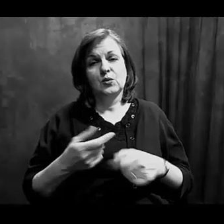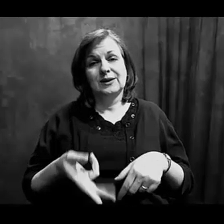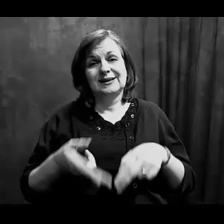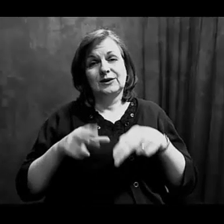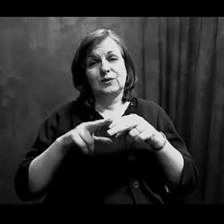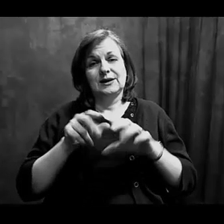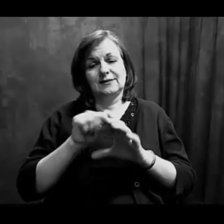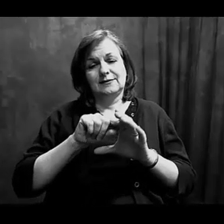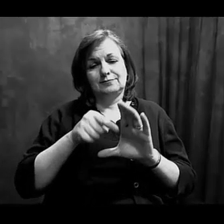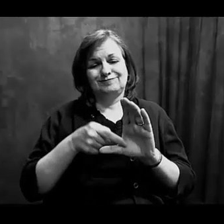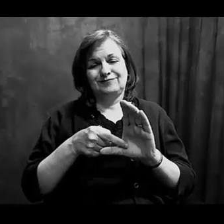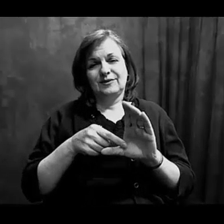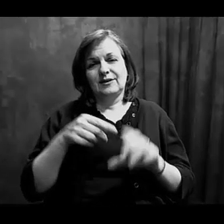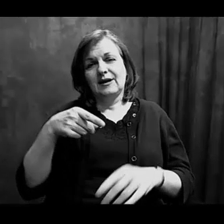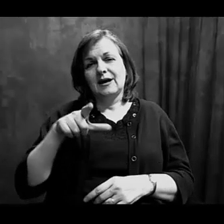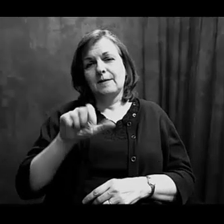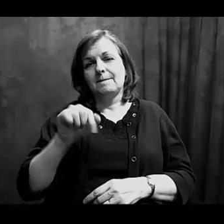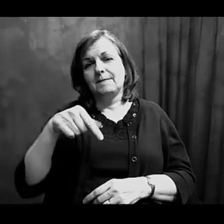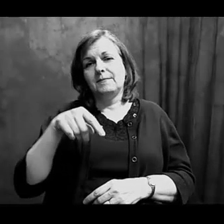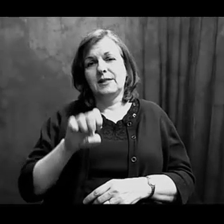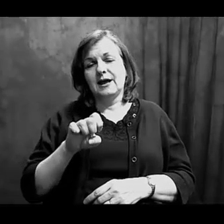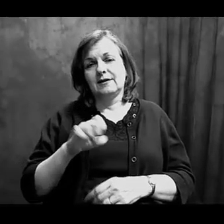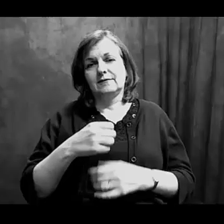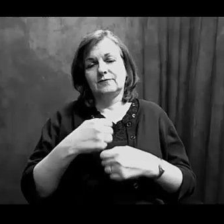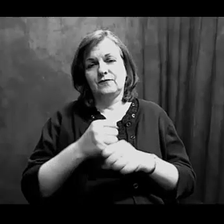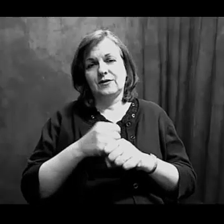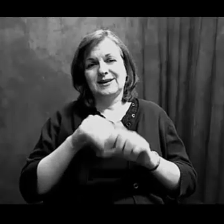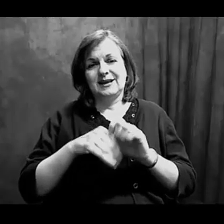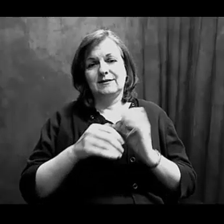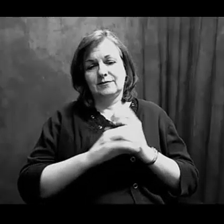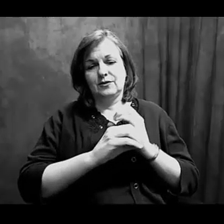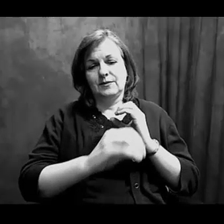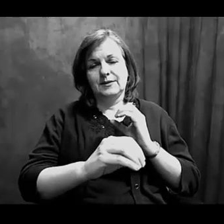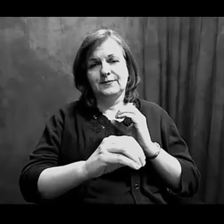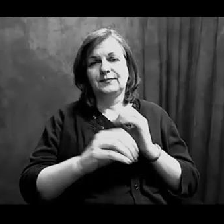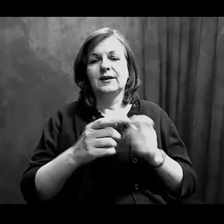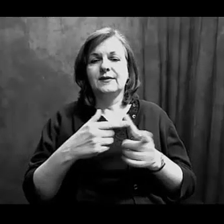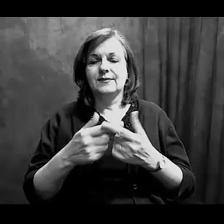plaque formations because of those ruptures in the capillary as we talked about